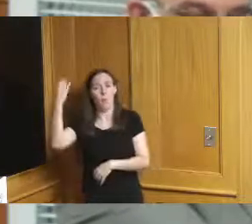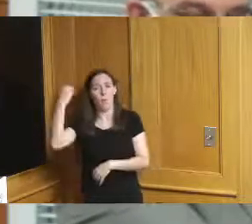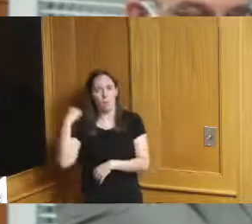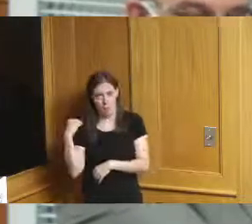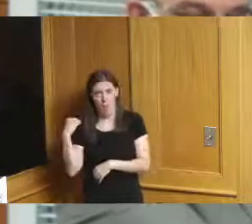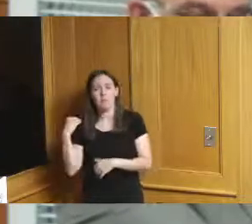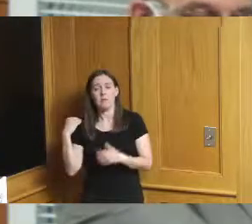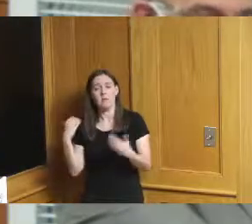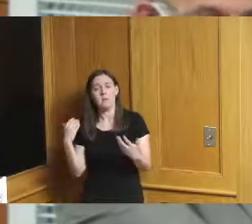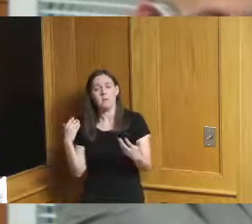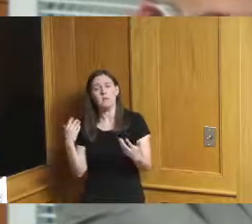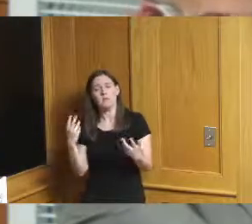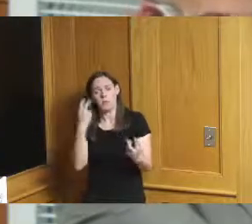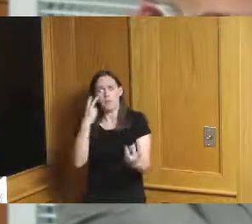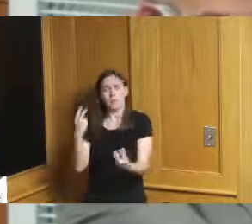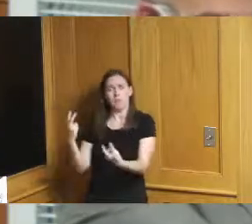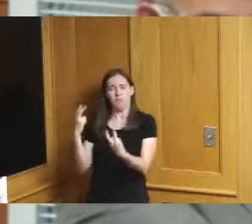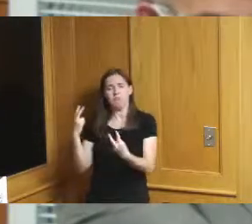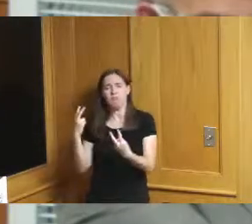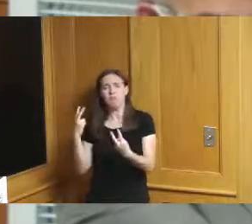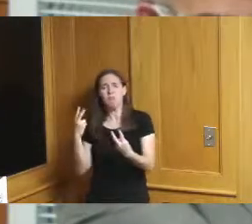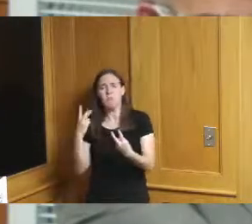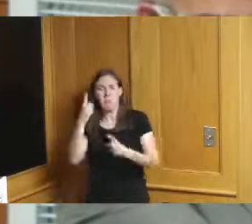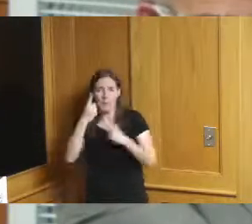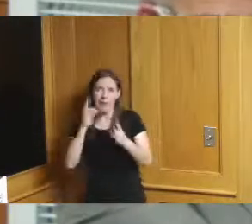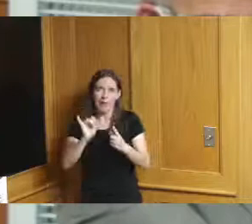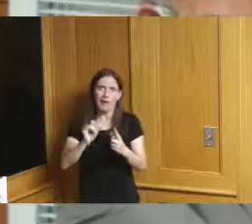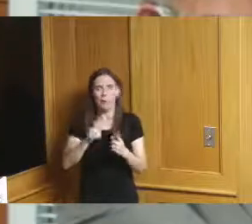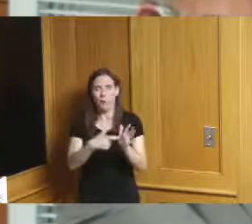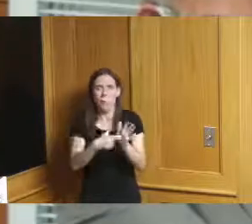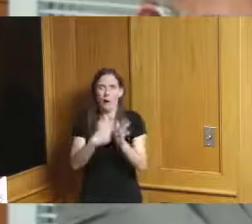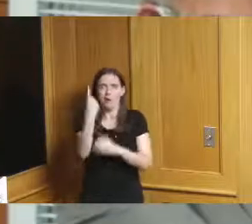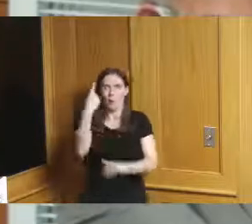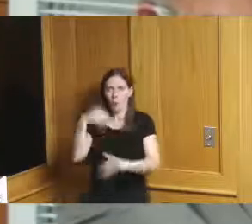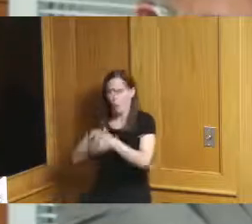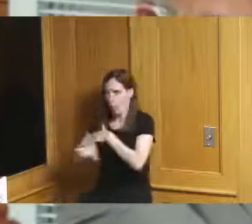in terms of them having to come into the office but the computer you type in everything